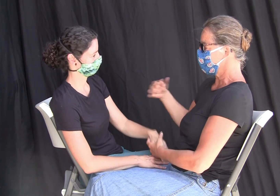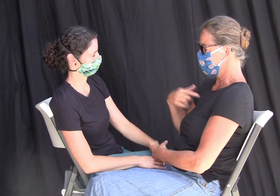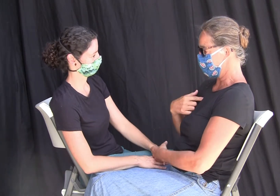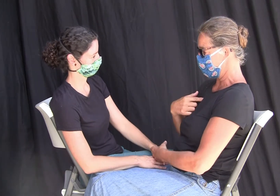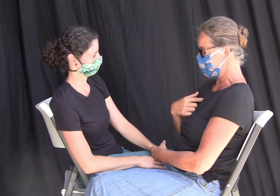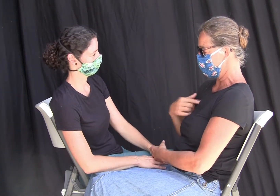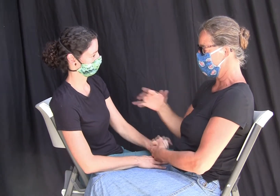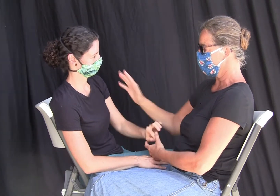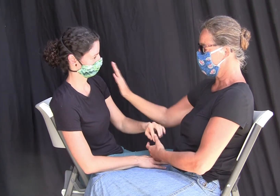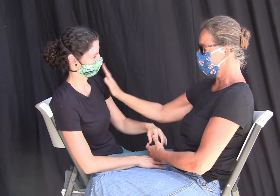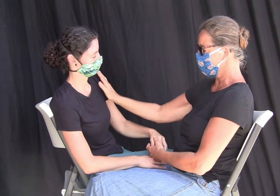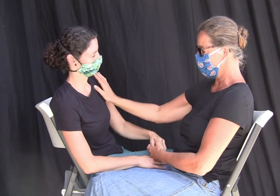Let's do that one more time.